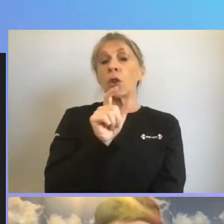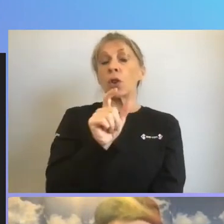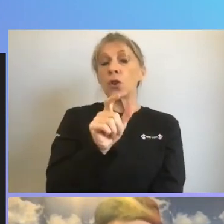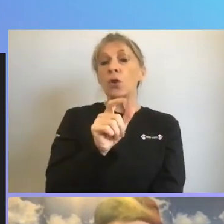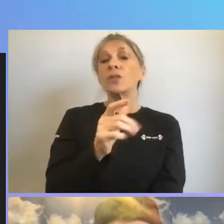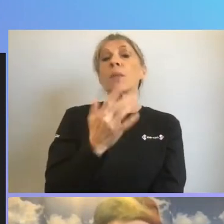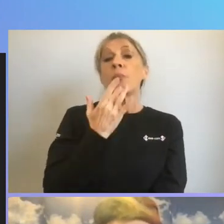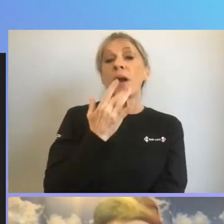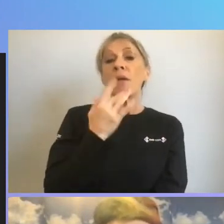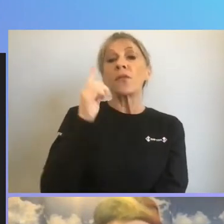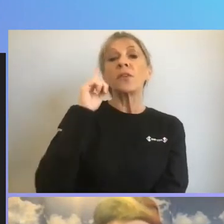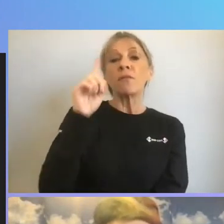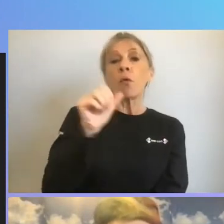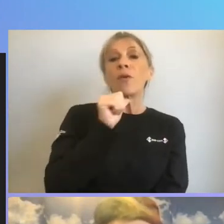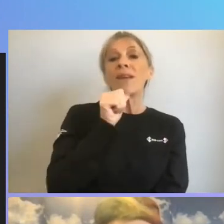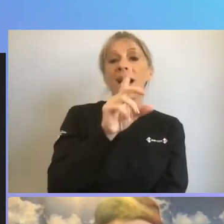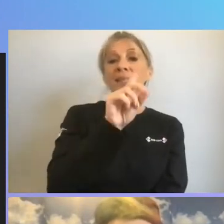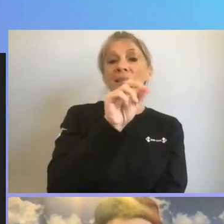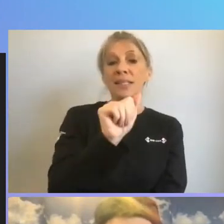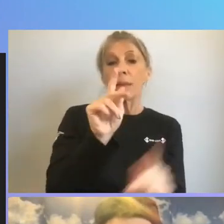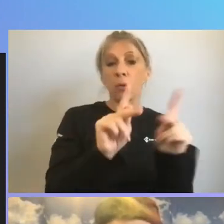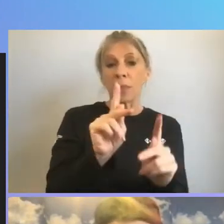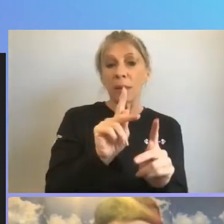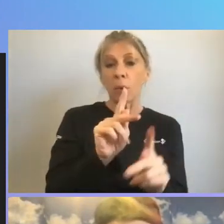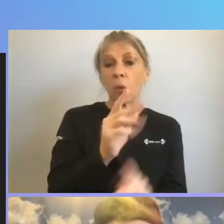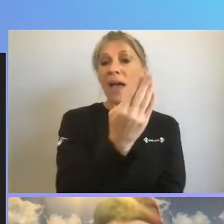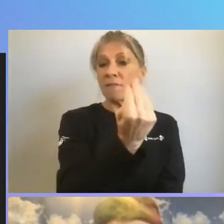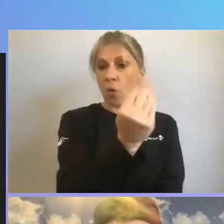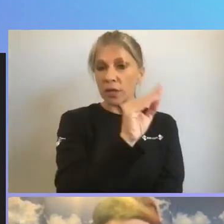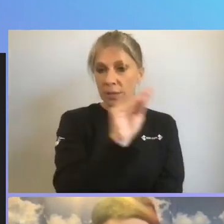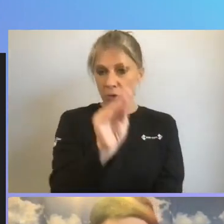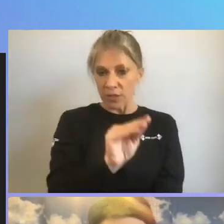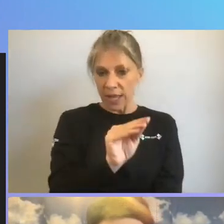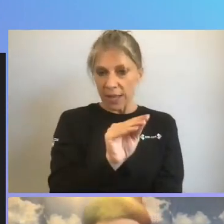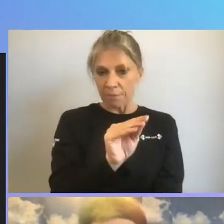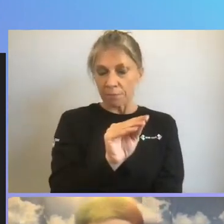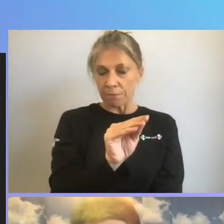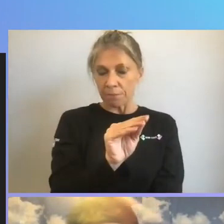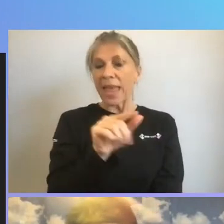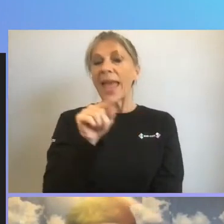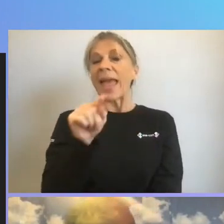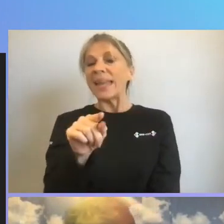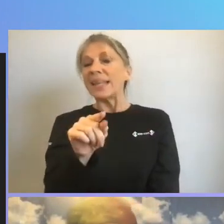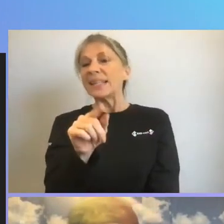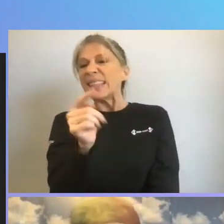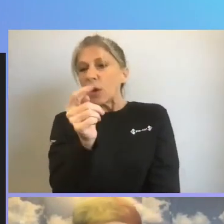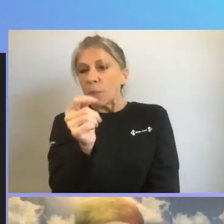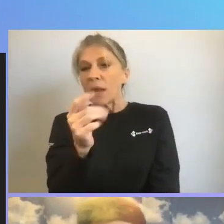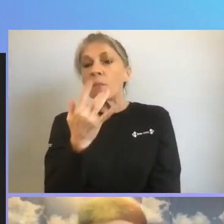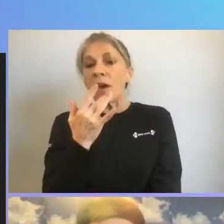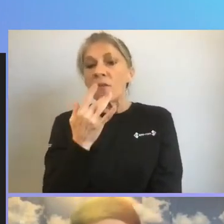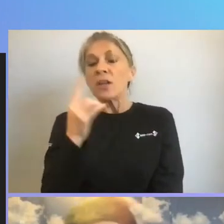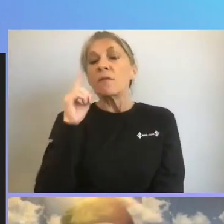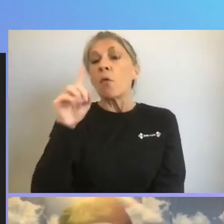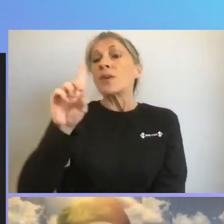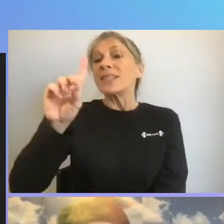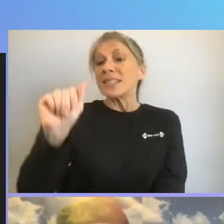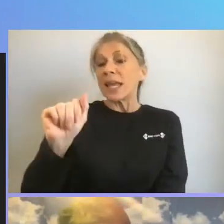people. Uh, at 14% and a slight